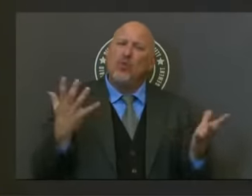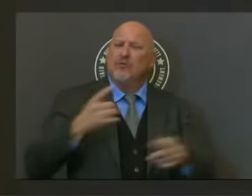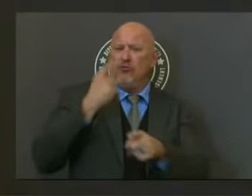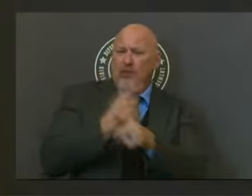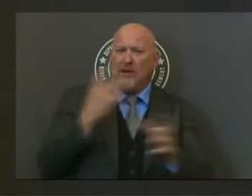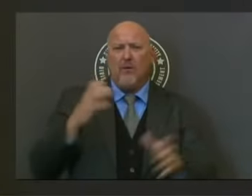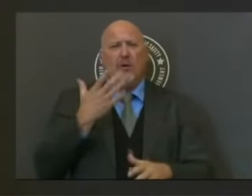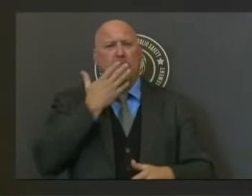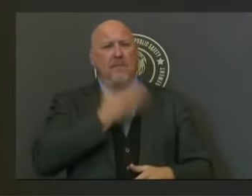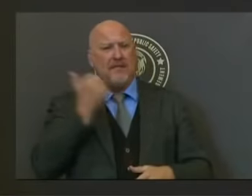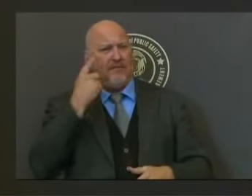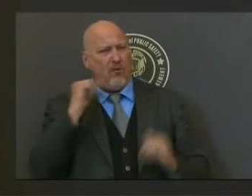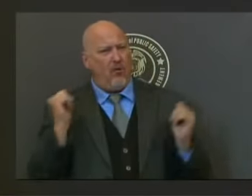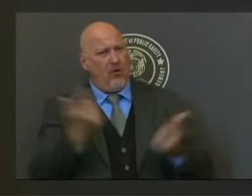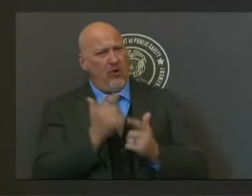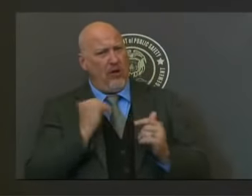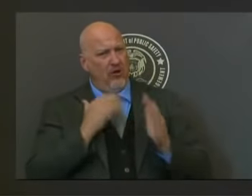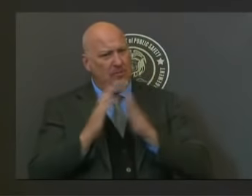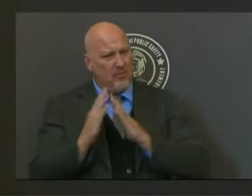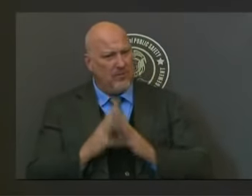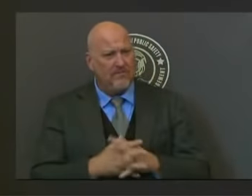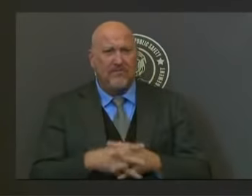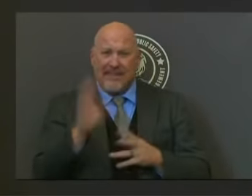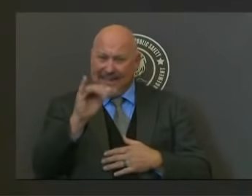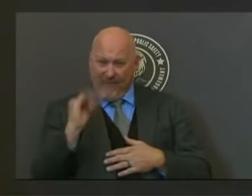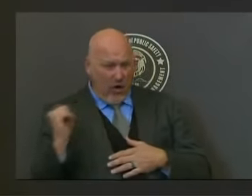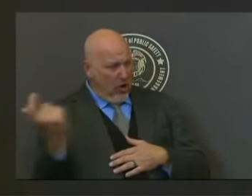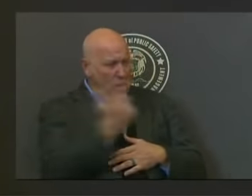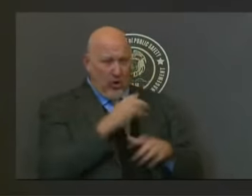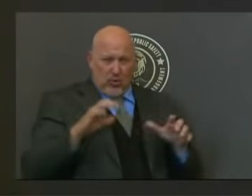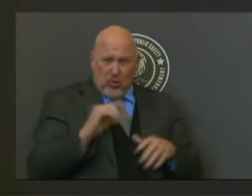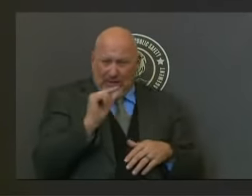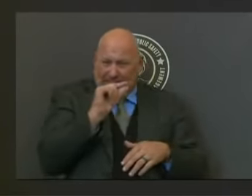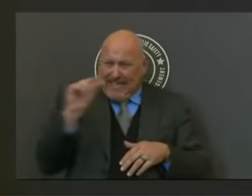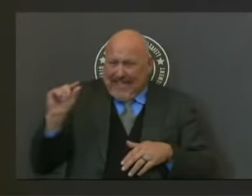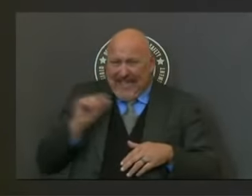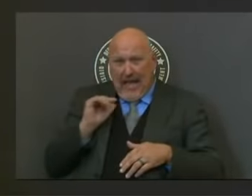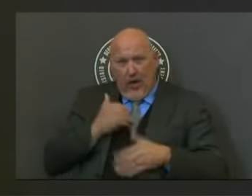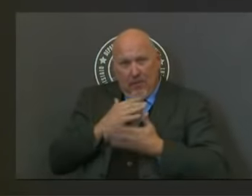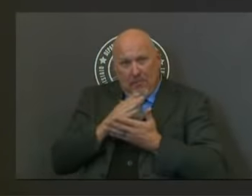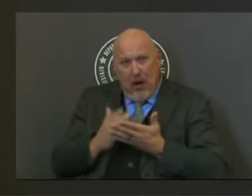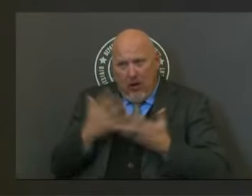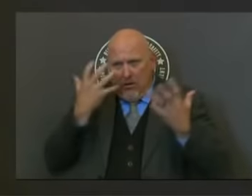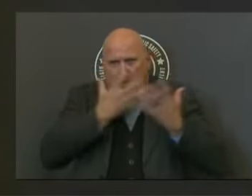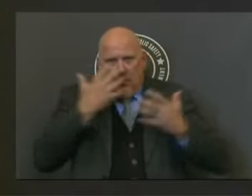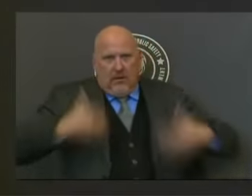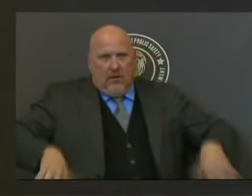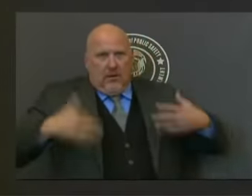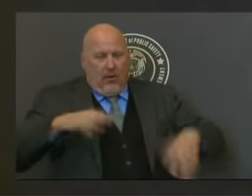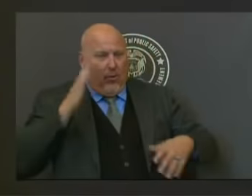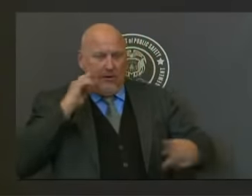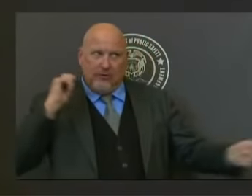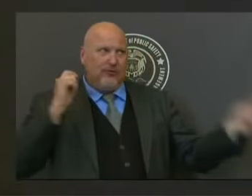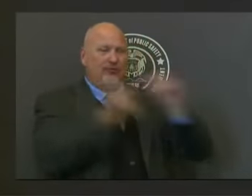of calls a lot so we're gonna now terms of Time Warner special